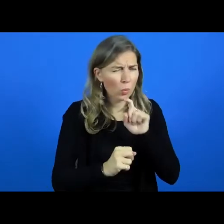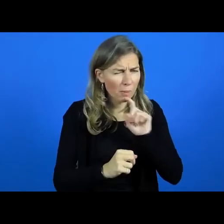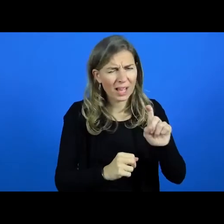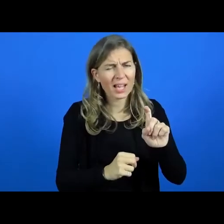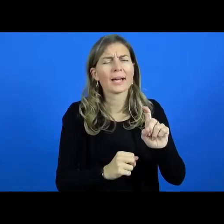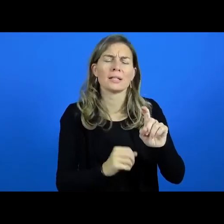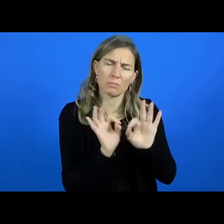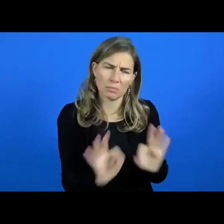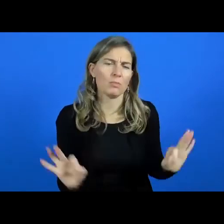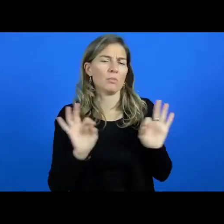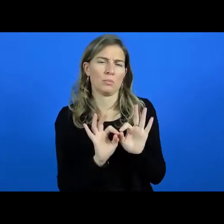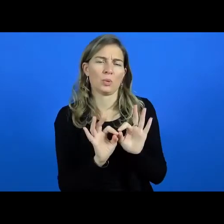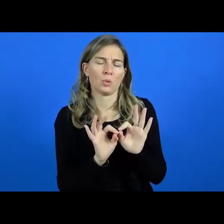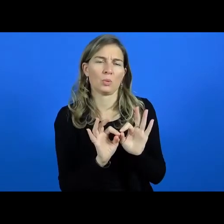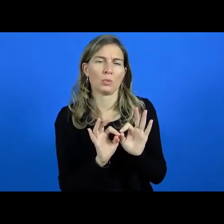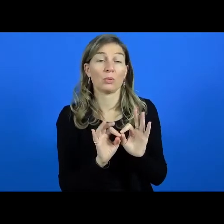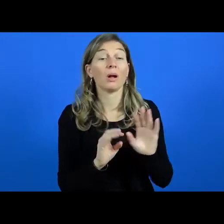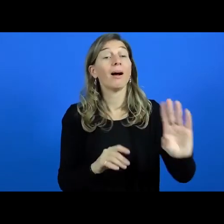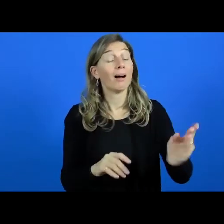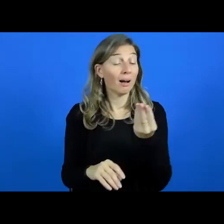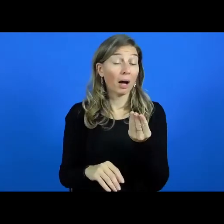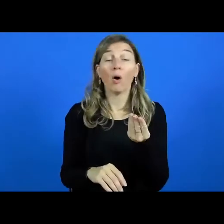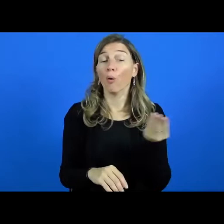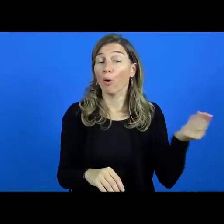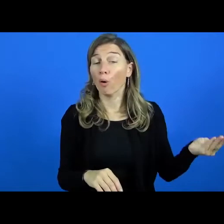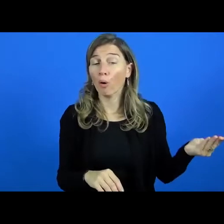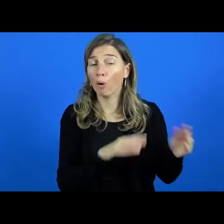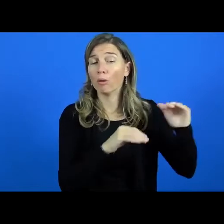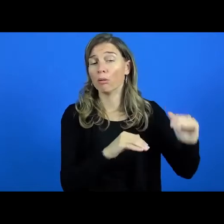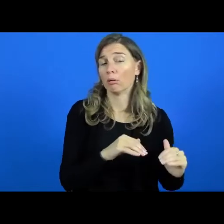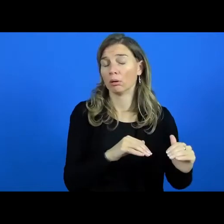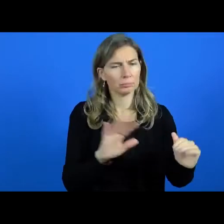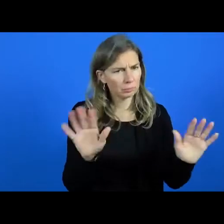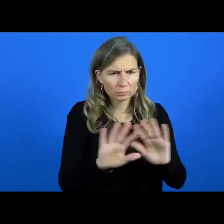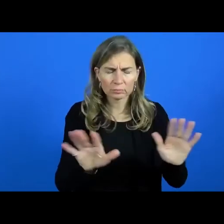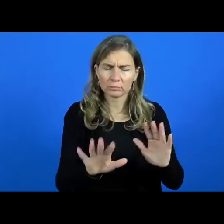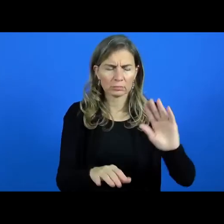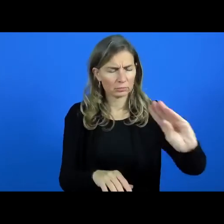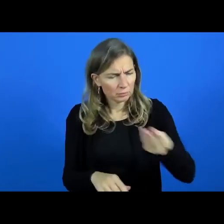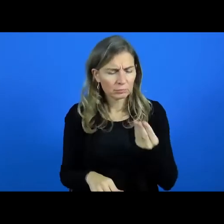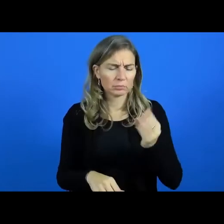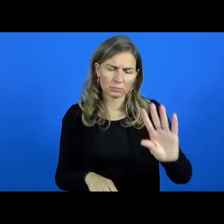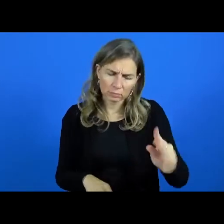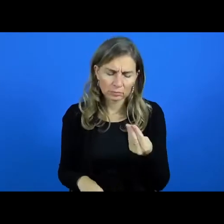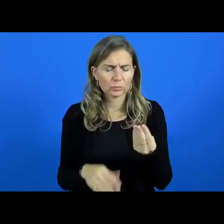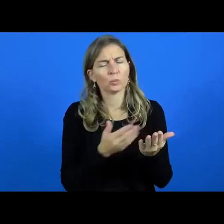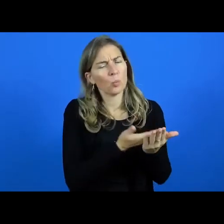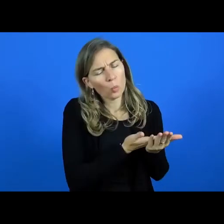we don't put aside complaints, we try to do what we can to help people to resolve the problem.